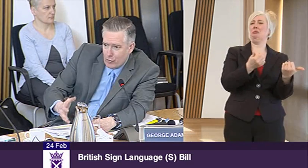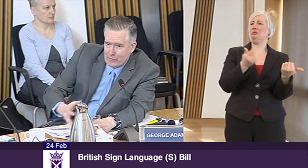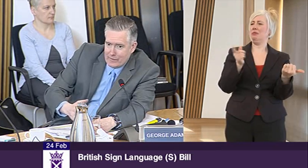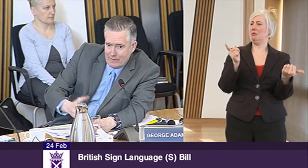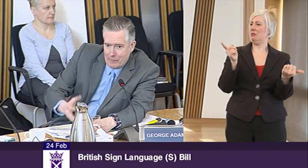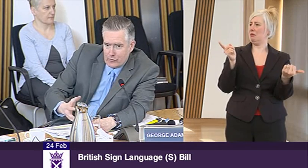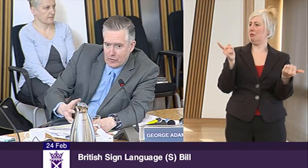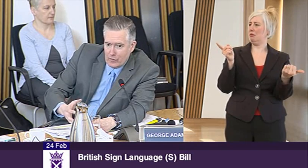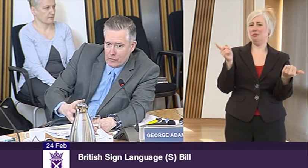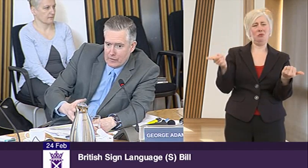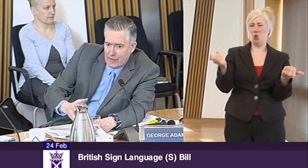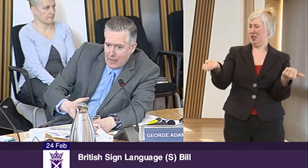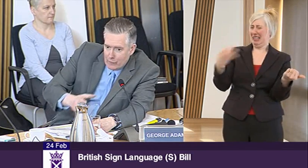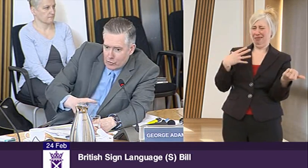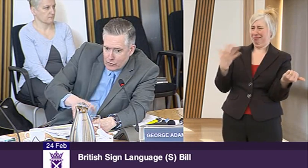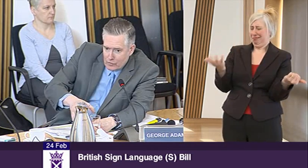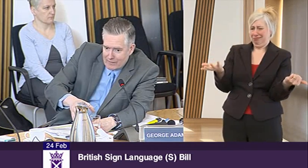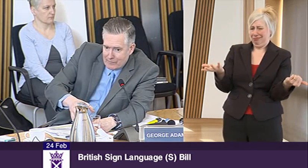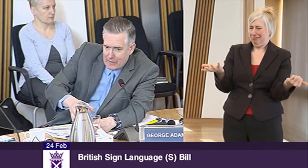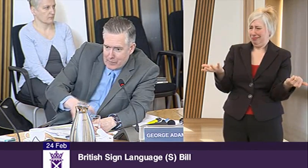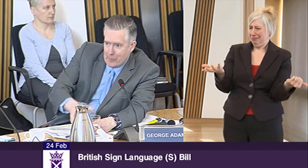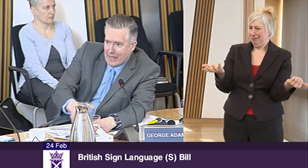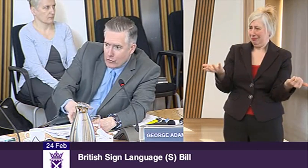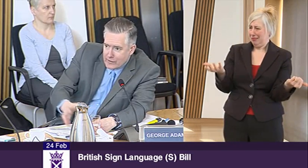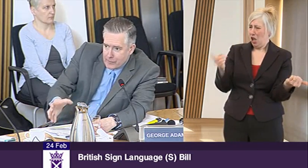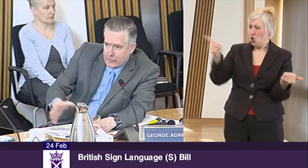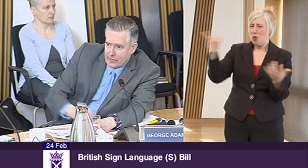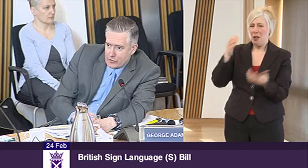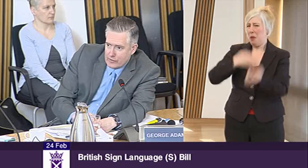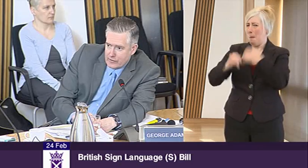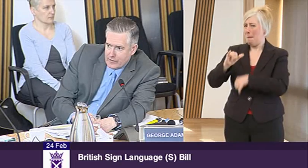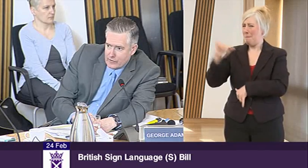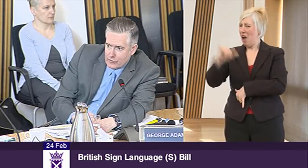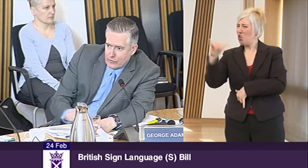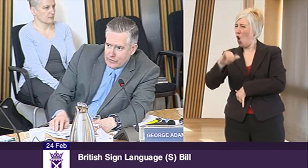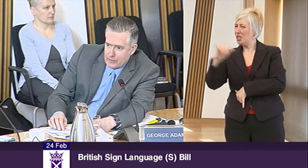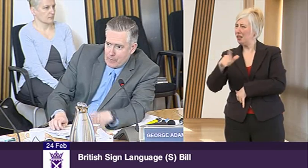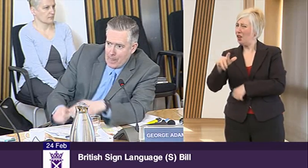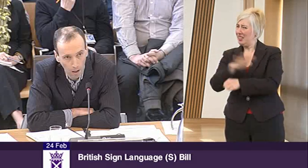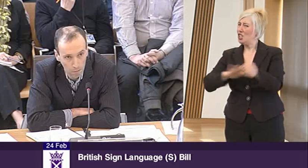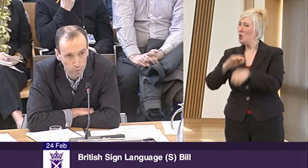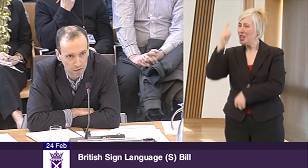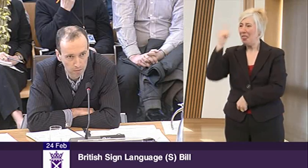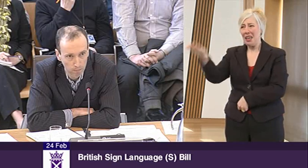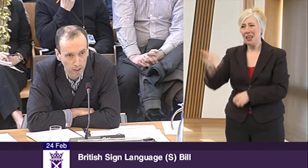are working. With the best will in the world, are we not being a bit paranoid about the situation?